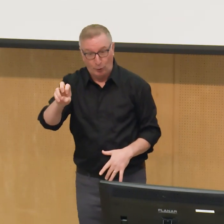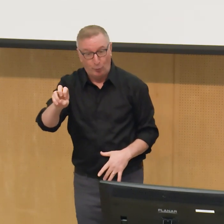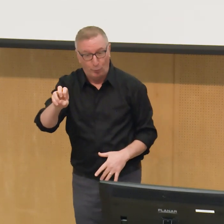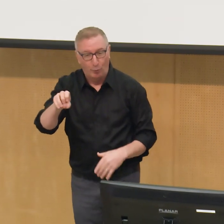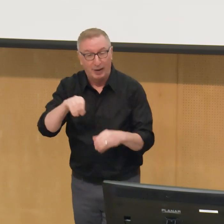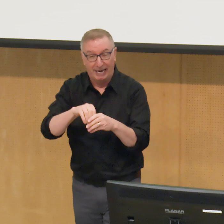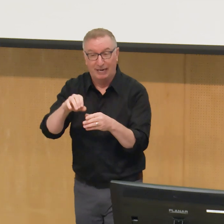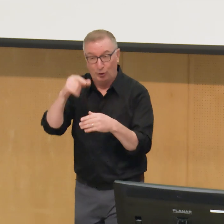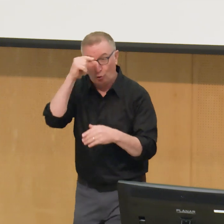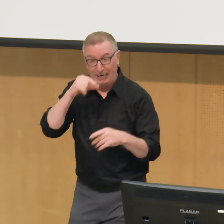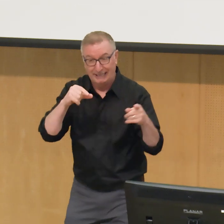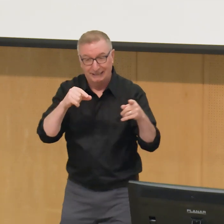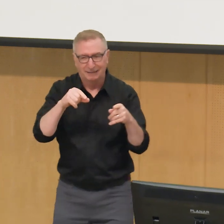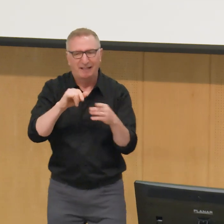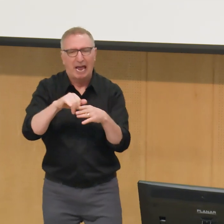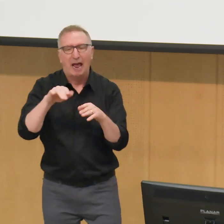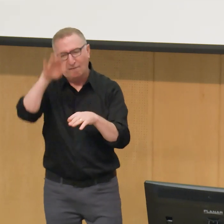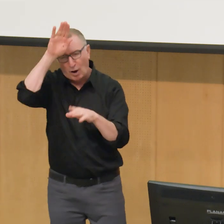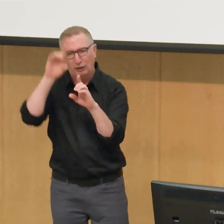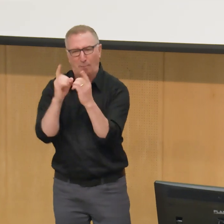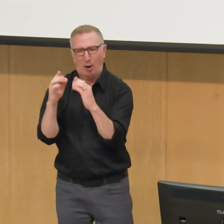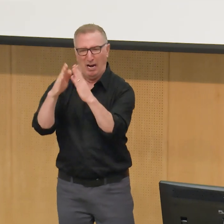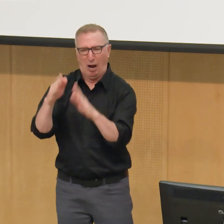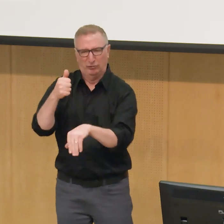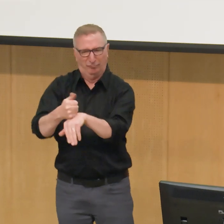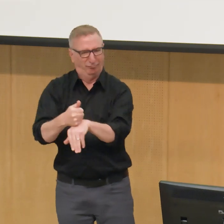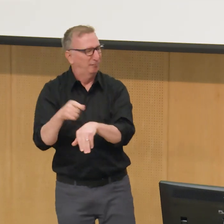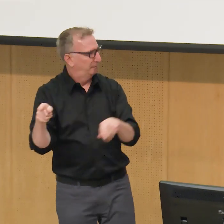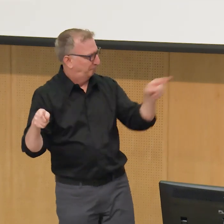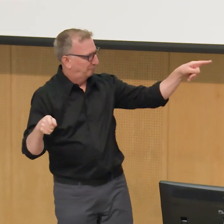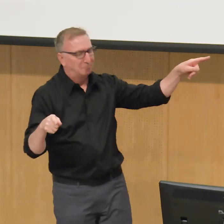It's actually located on Dewey Avenue in Greece, that fire department house.